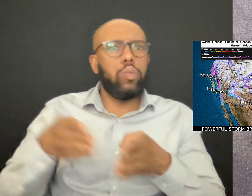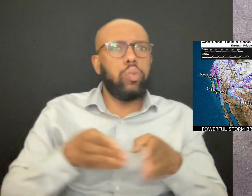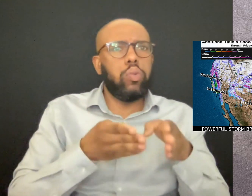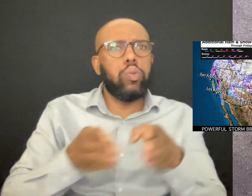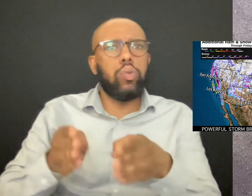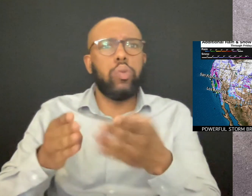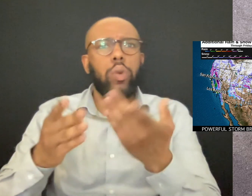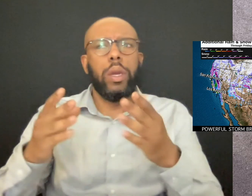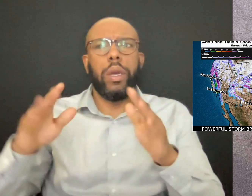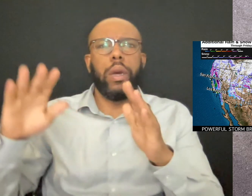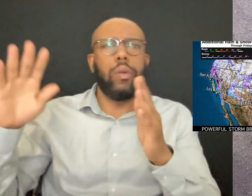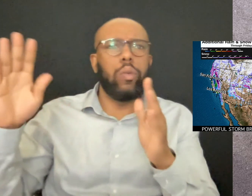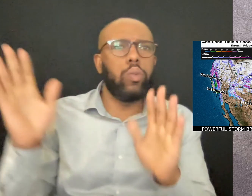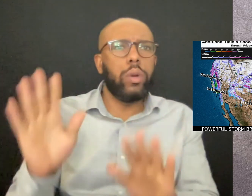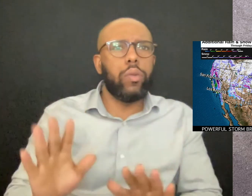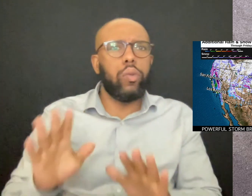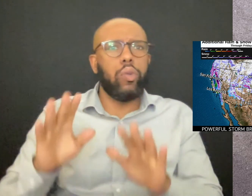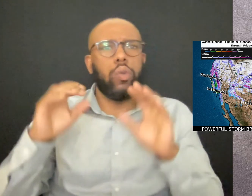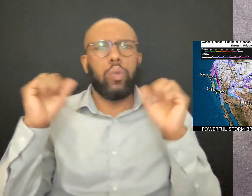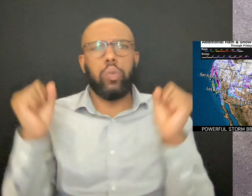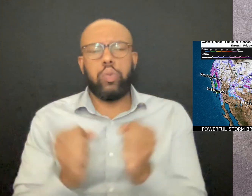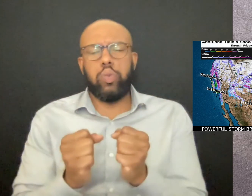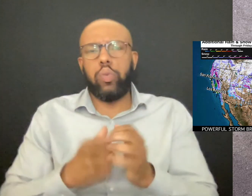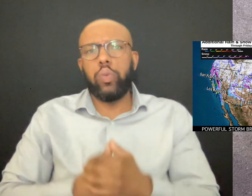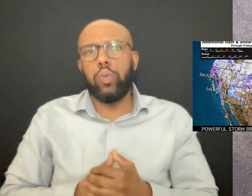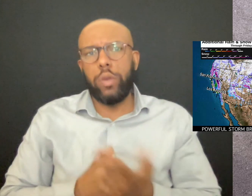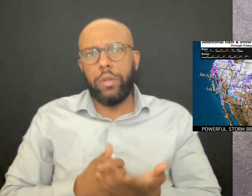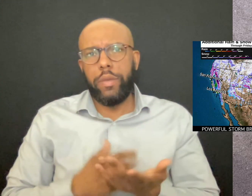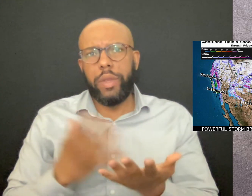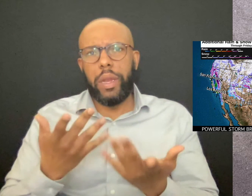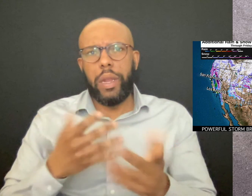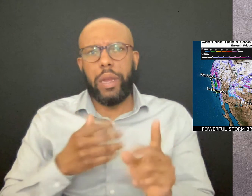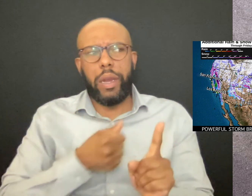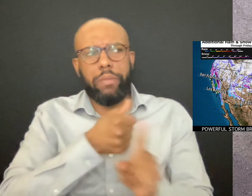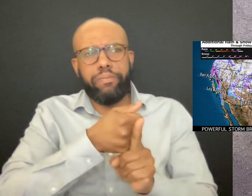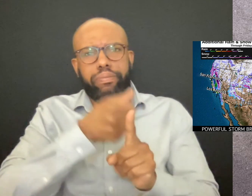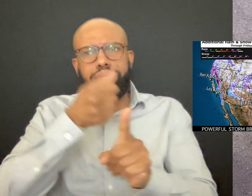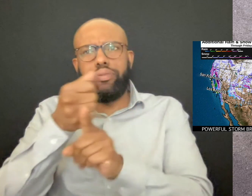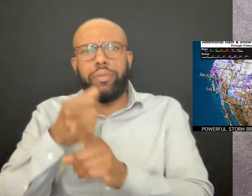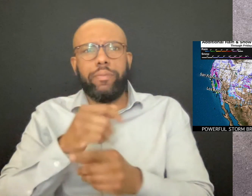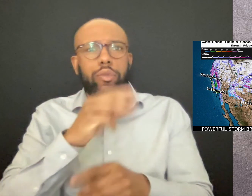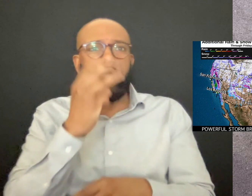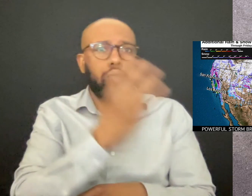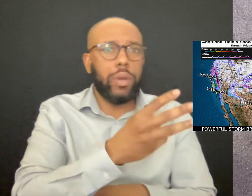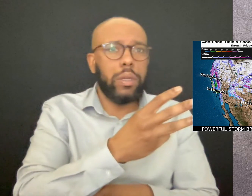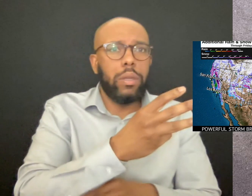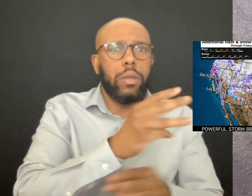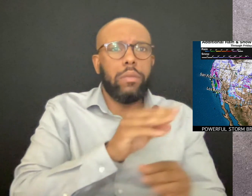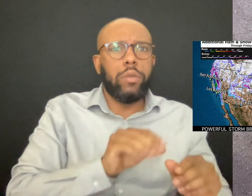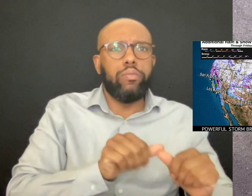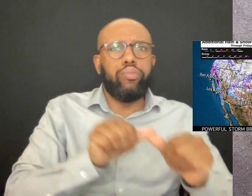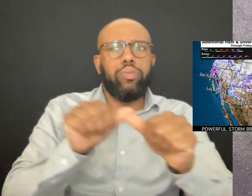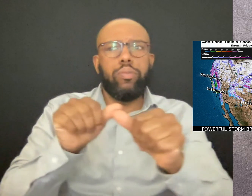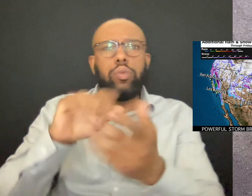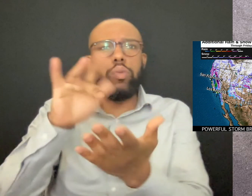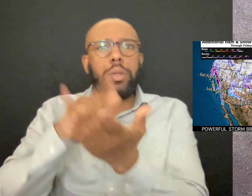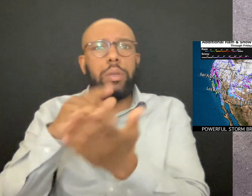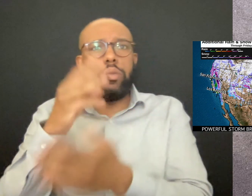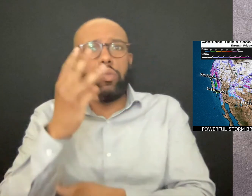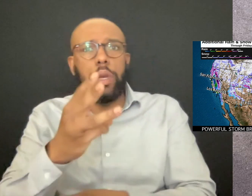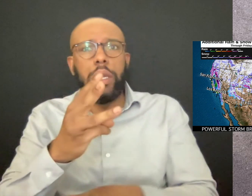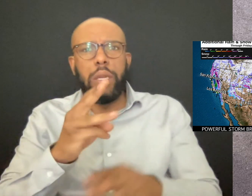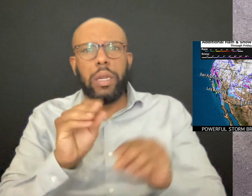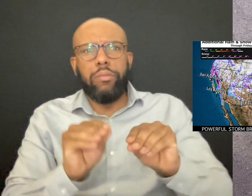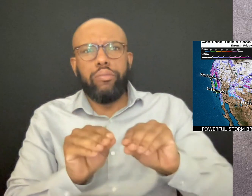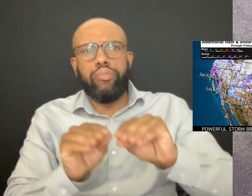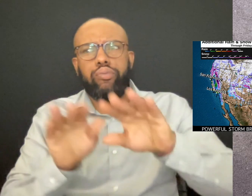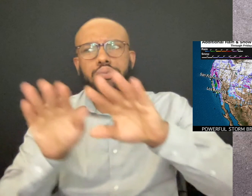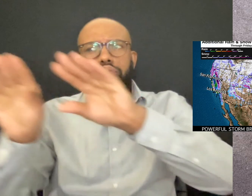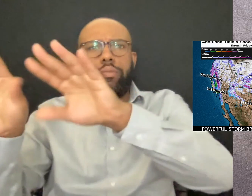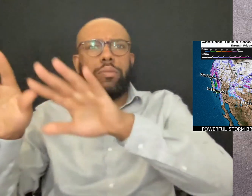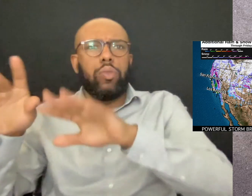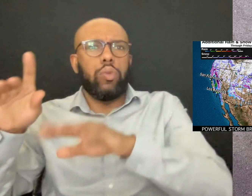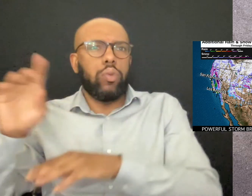ice and extreme cold it's wrecking havoc across the West and Midwest and it's now moving east